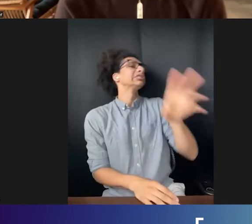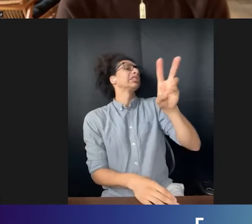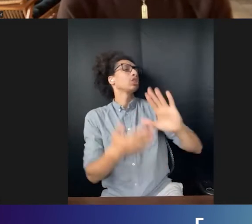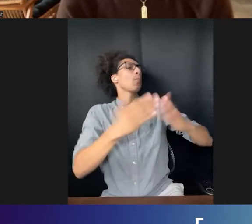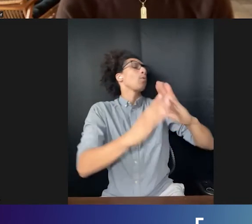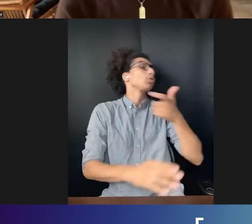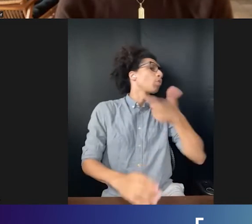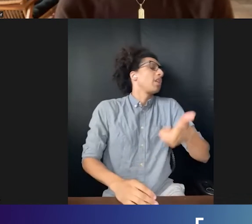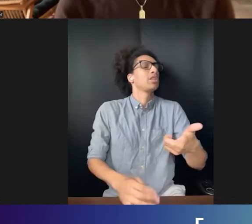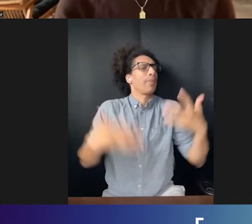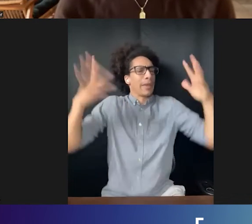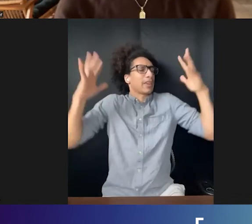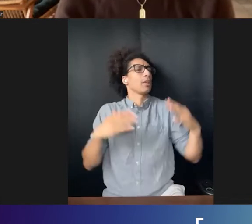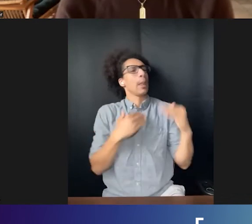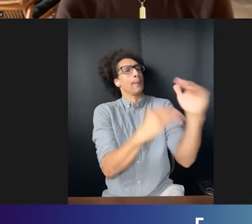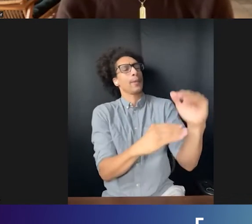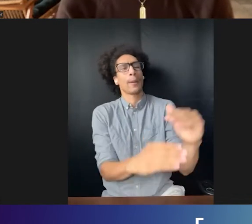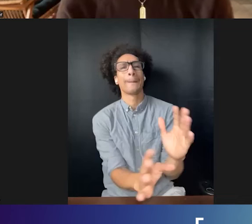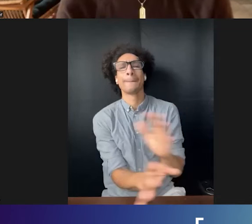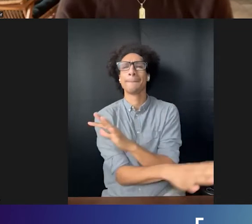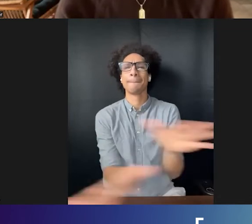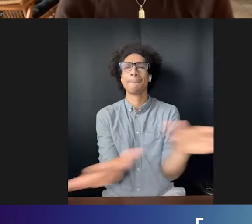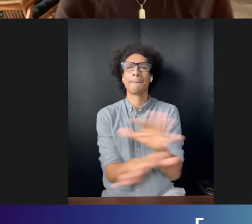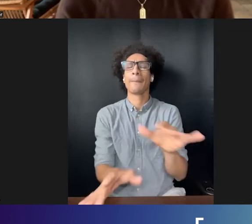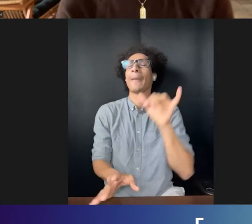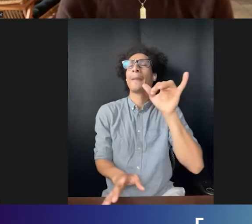but that it is just an assumption that this needs to happen